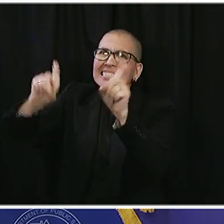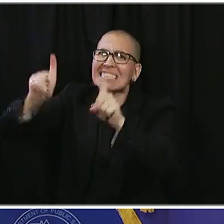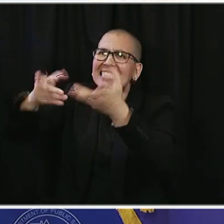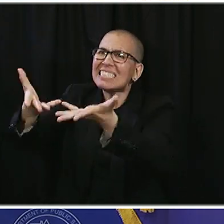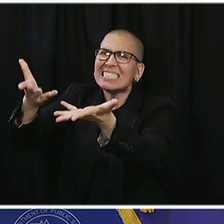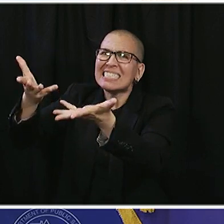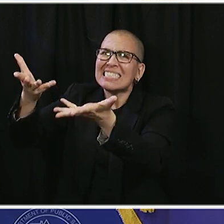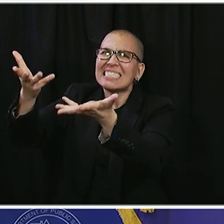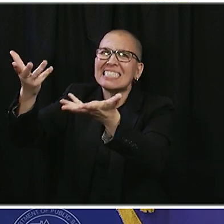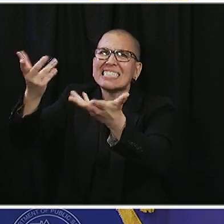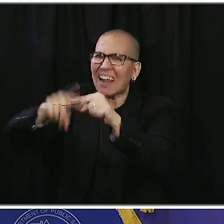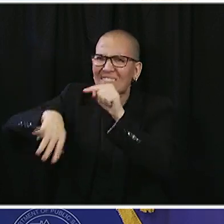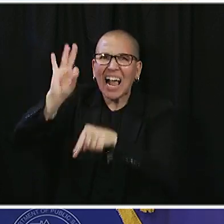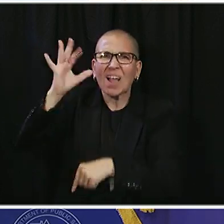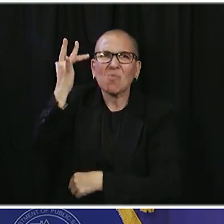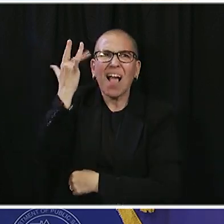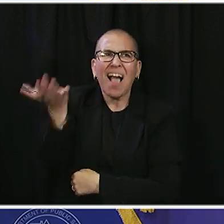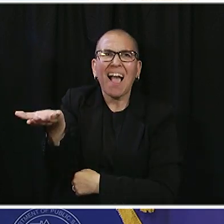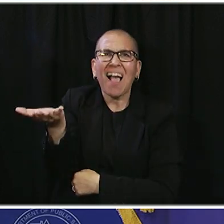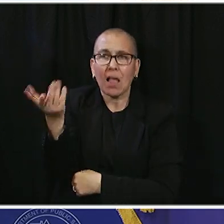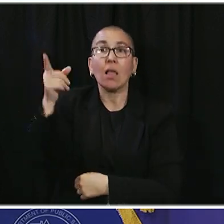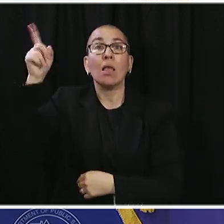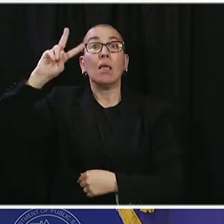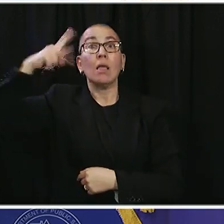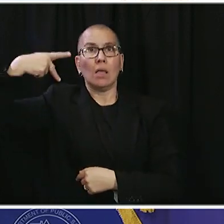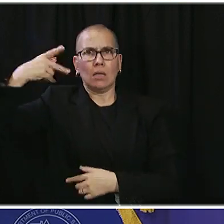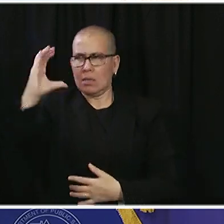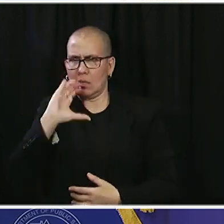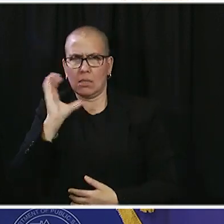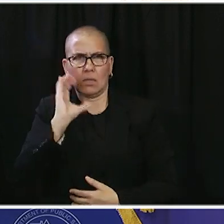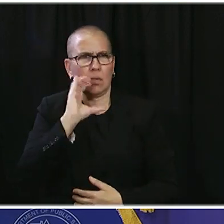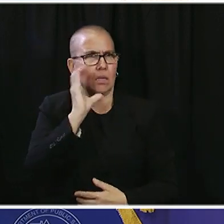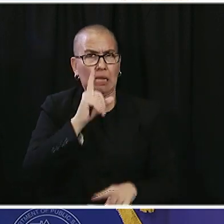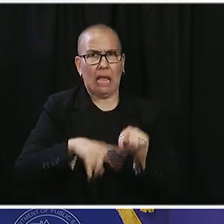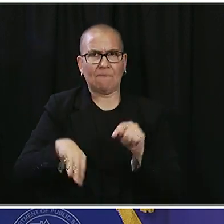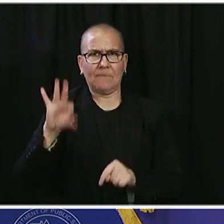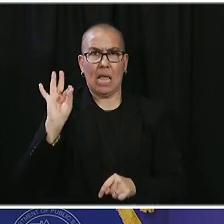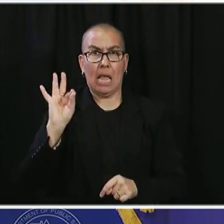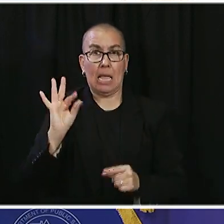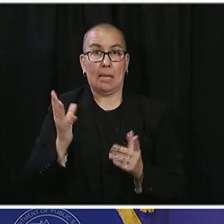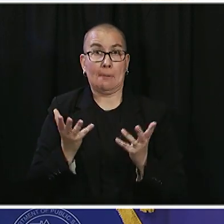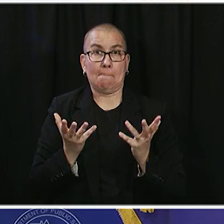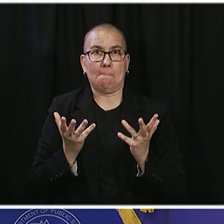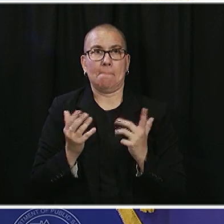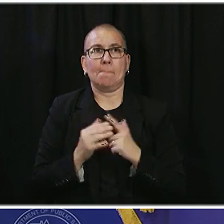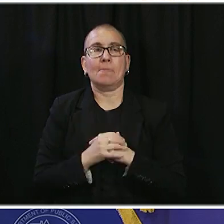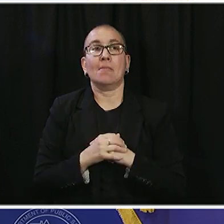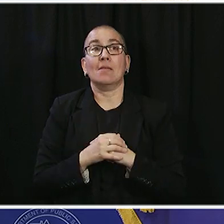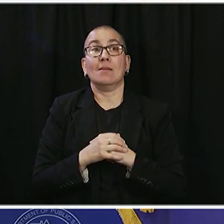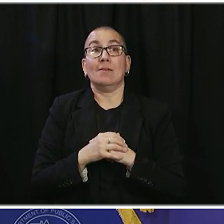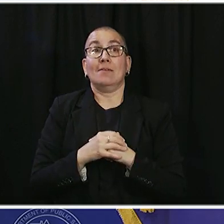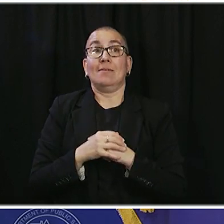MENTION THIS TO HIM. HE SAID HE'D GET DR. BURKES AND